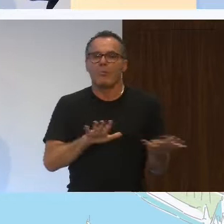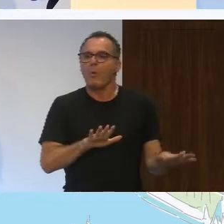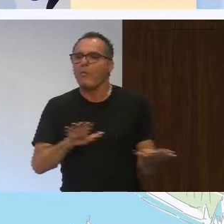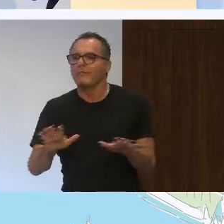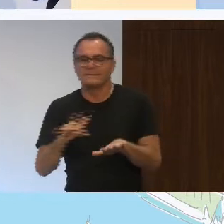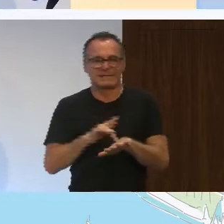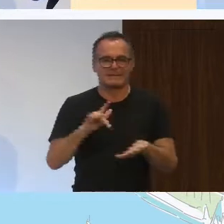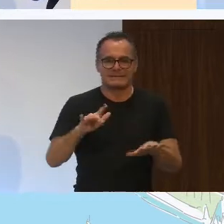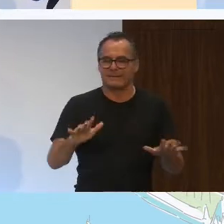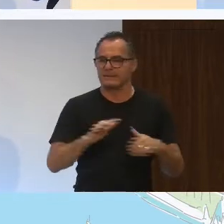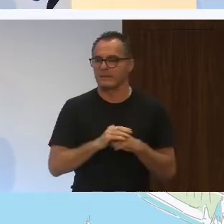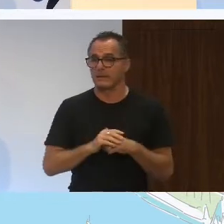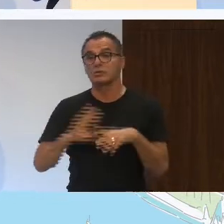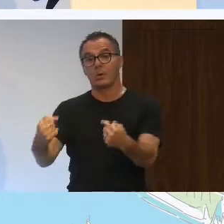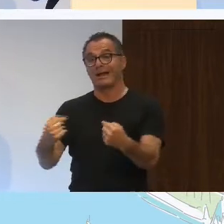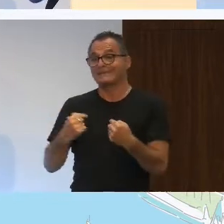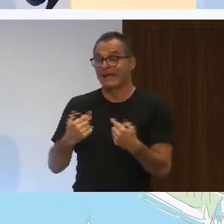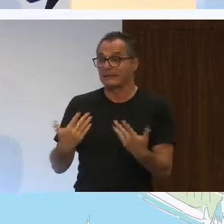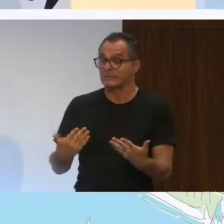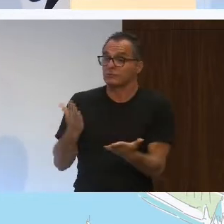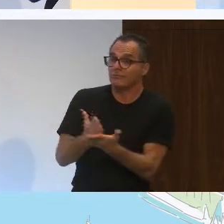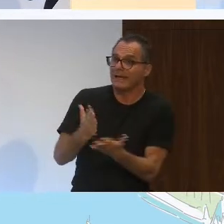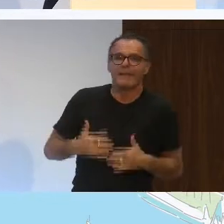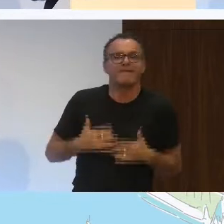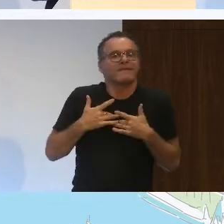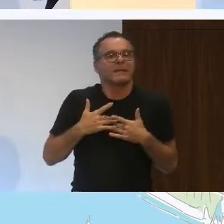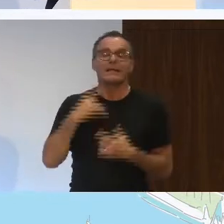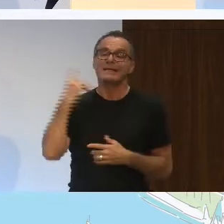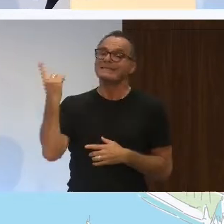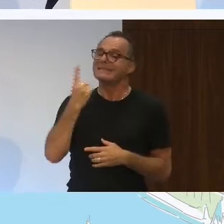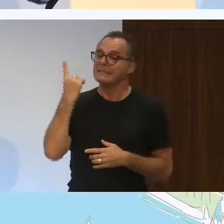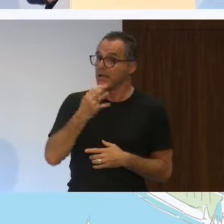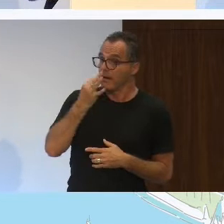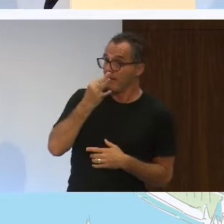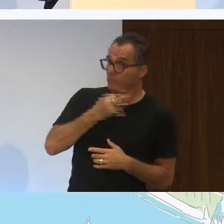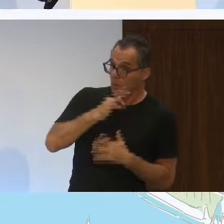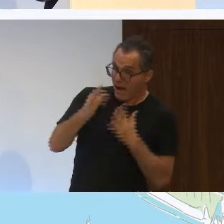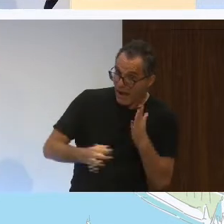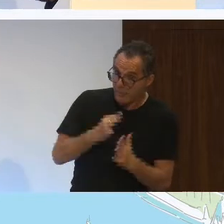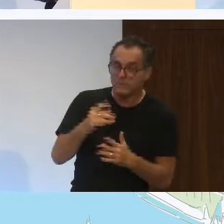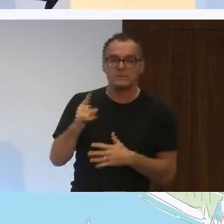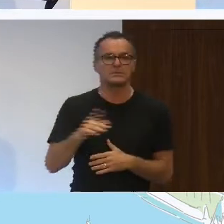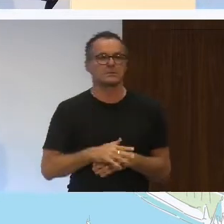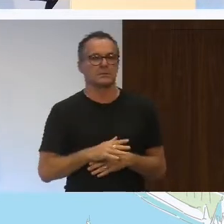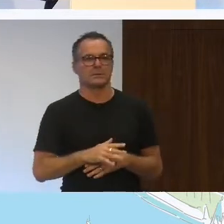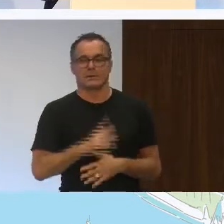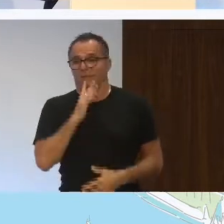So attacks essentially, they feel very, very dizzy for a few hours. They, they feel sick, they vomit.